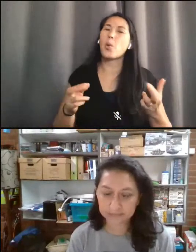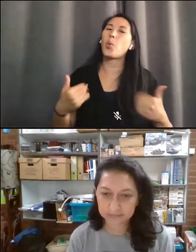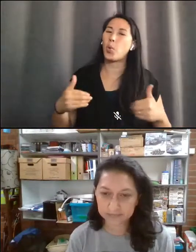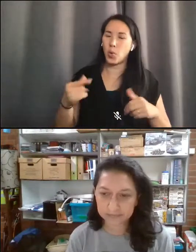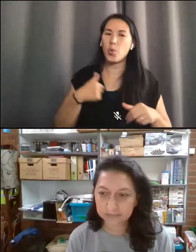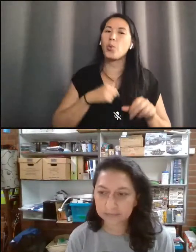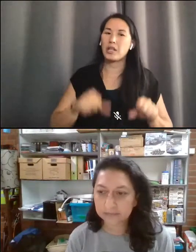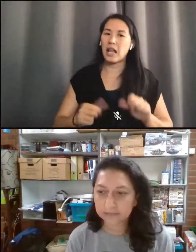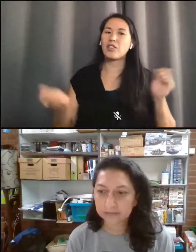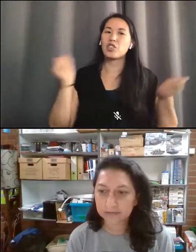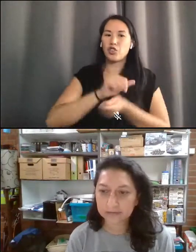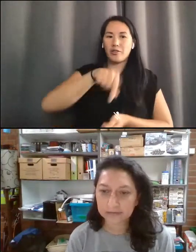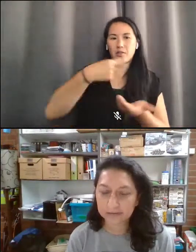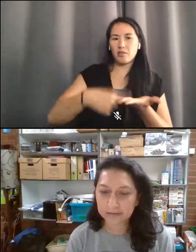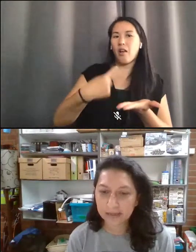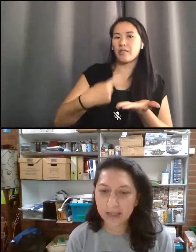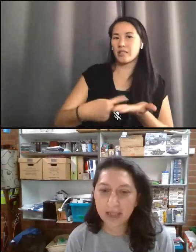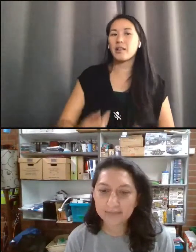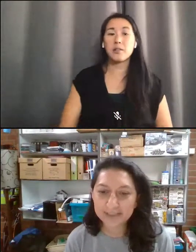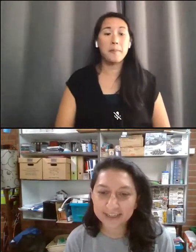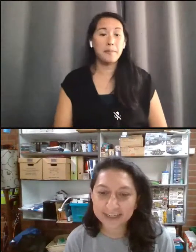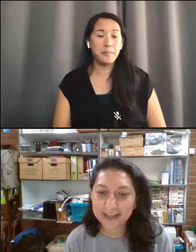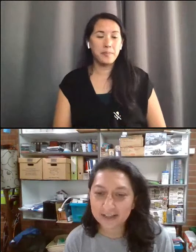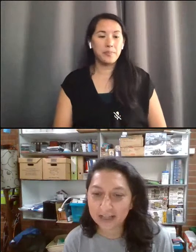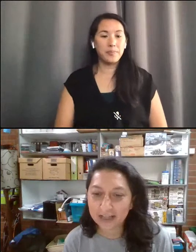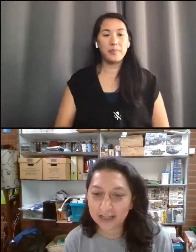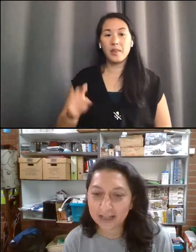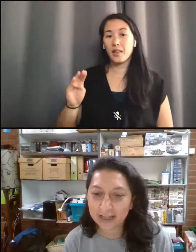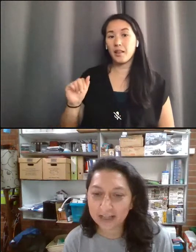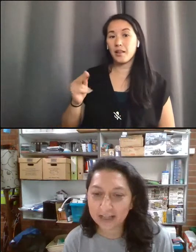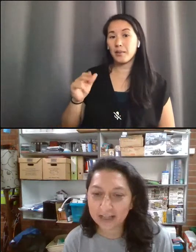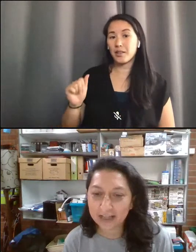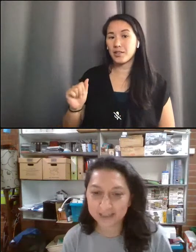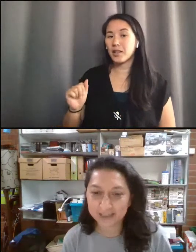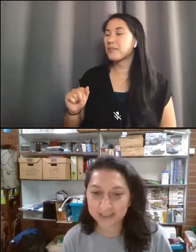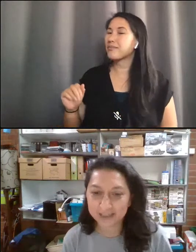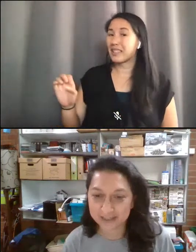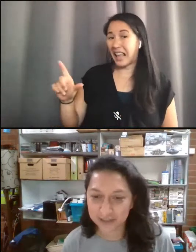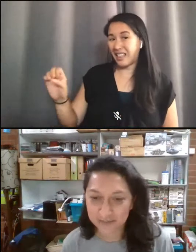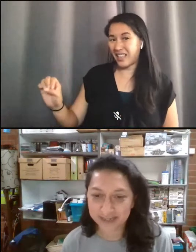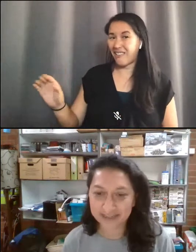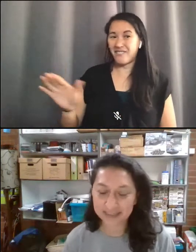conversation goes from day to day absolutely now um full disclosure i've worked with adobe and some